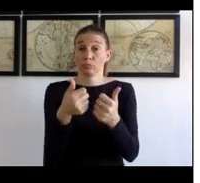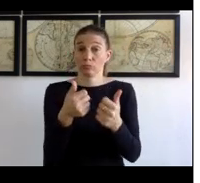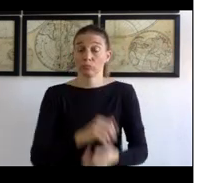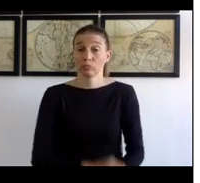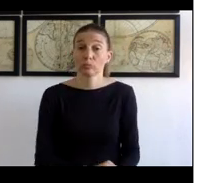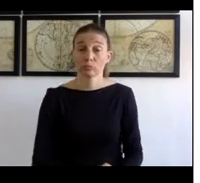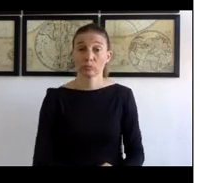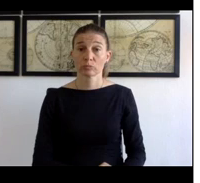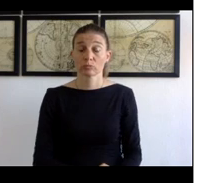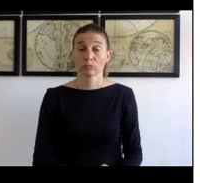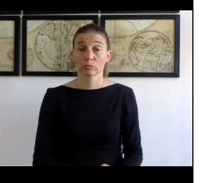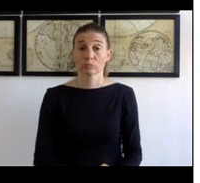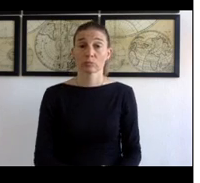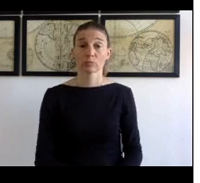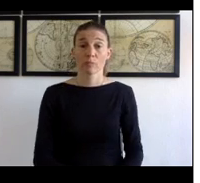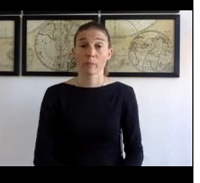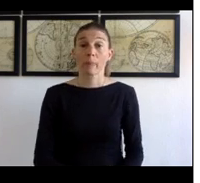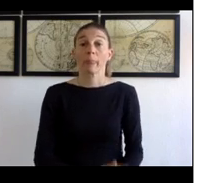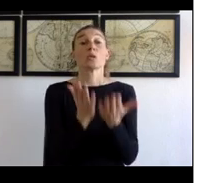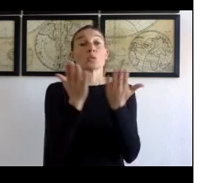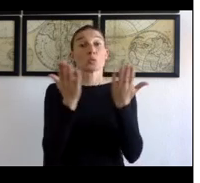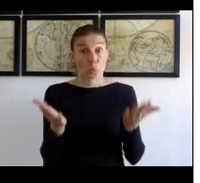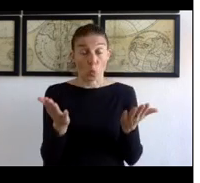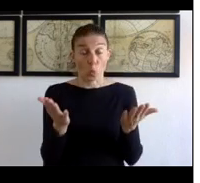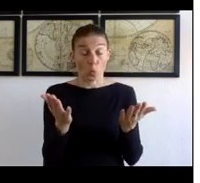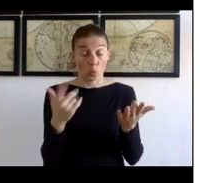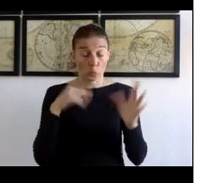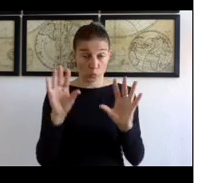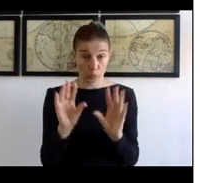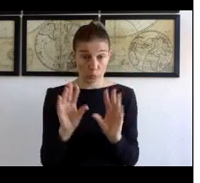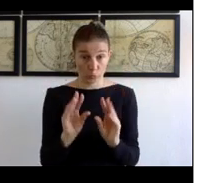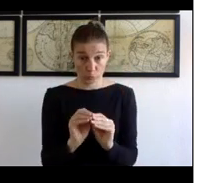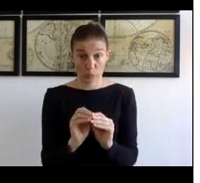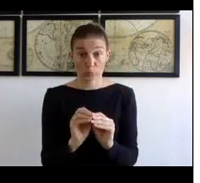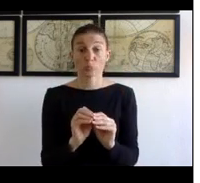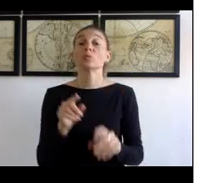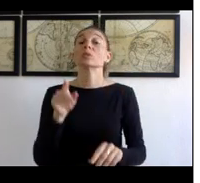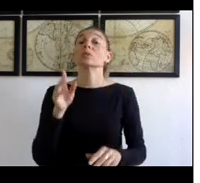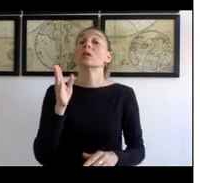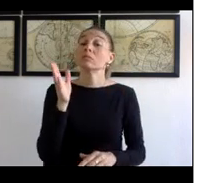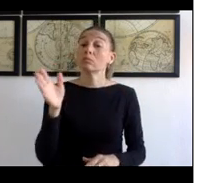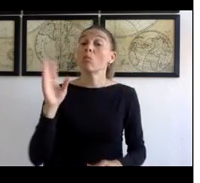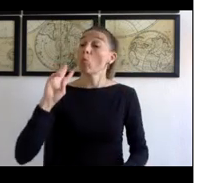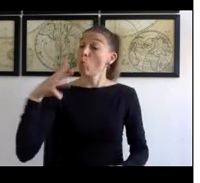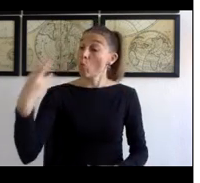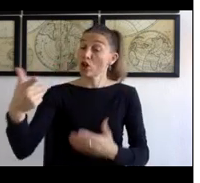Therefore, to use the Washington Group short set of questions